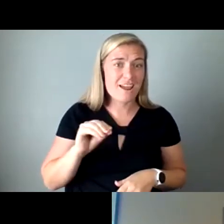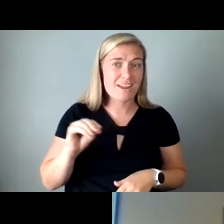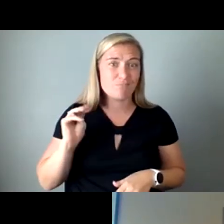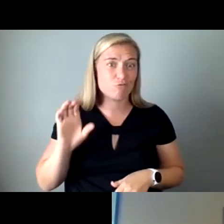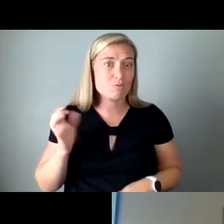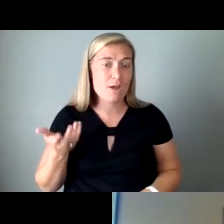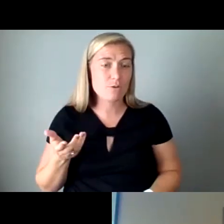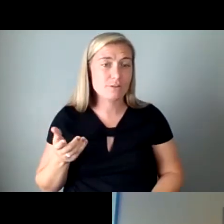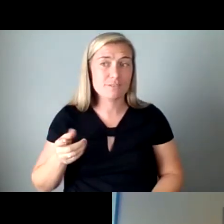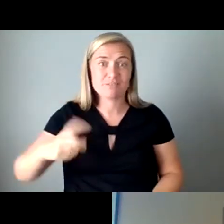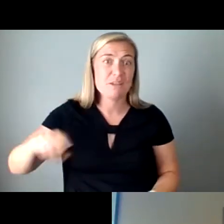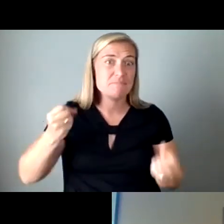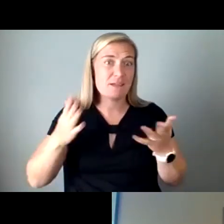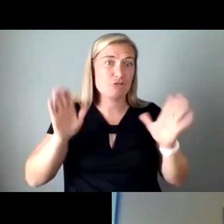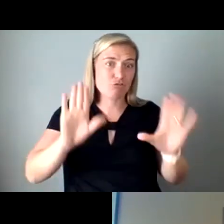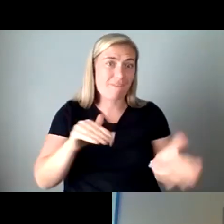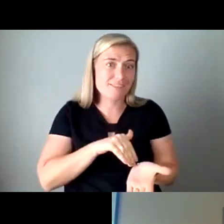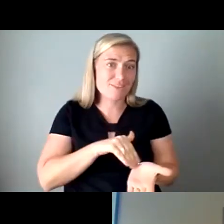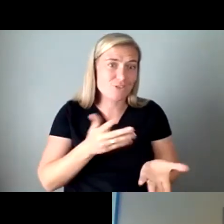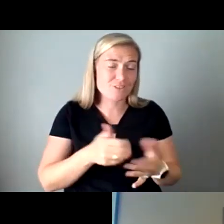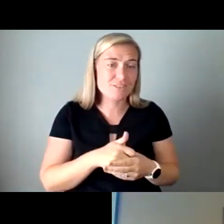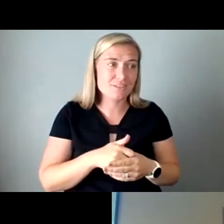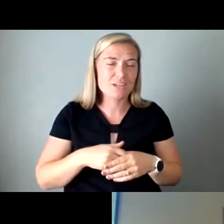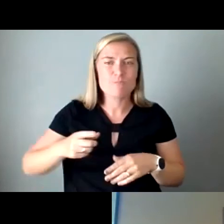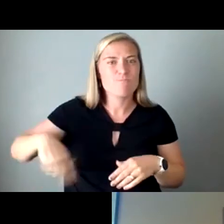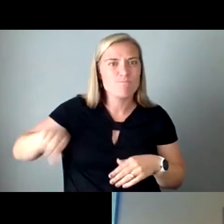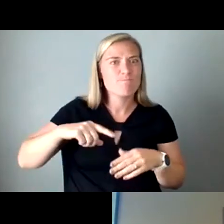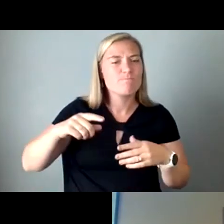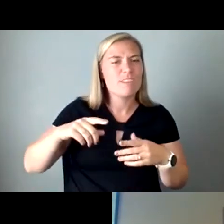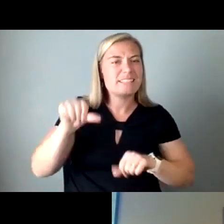really great physicians. There is consensus in the medical and the scientific community